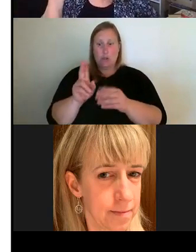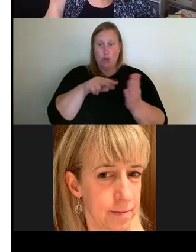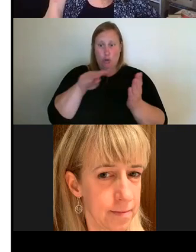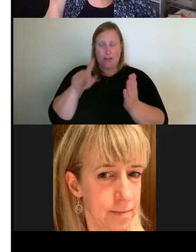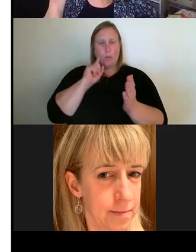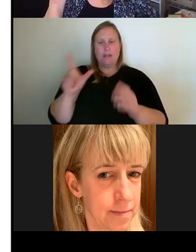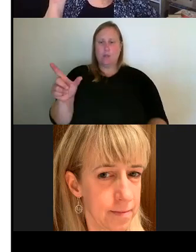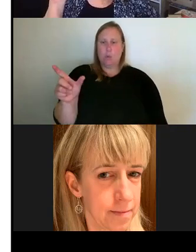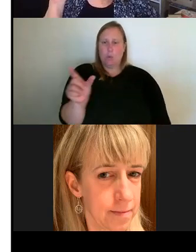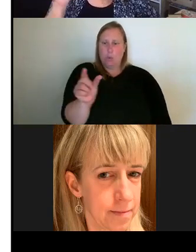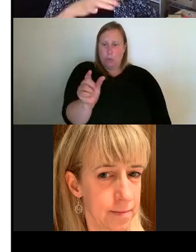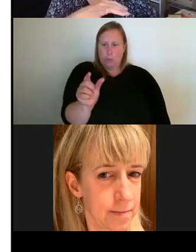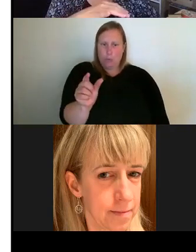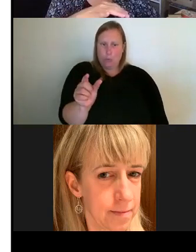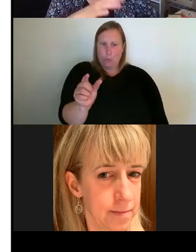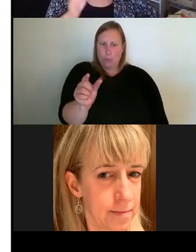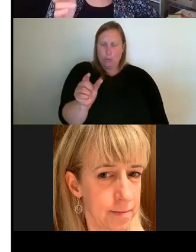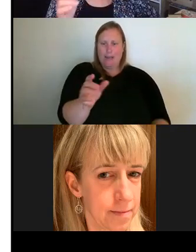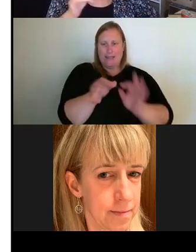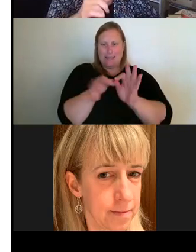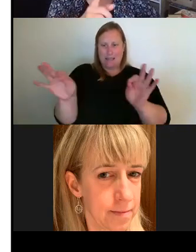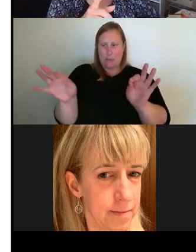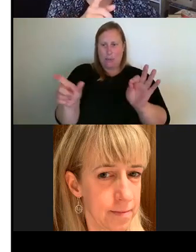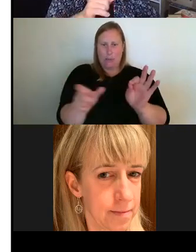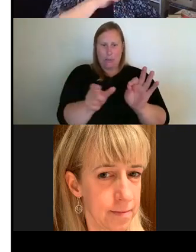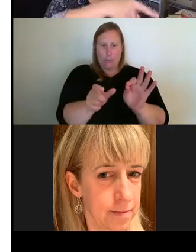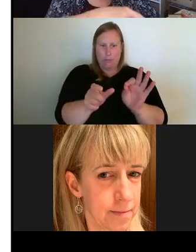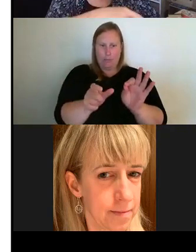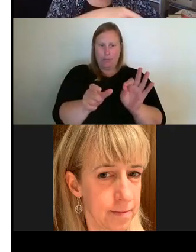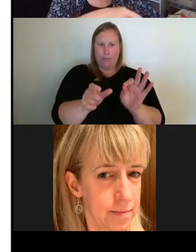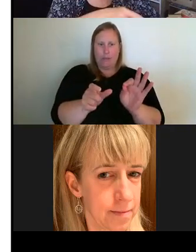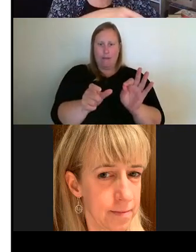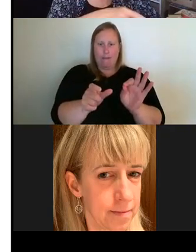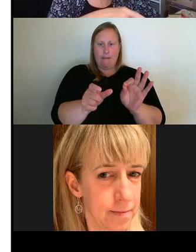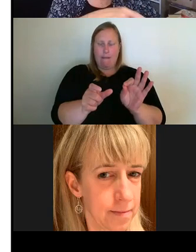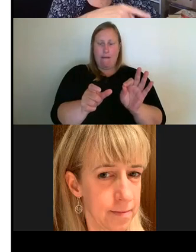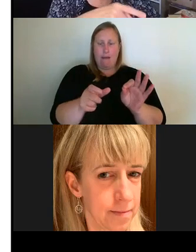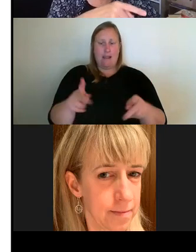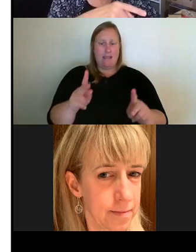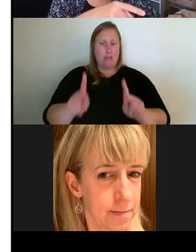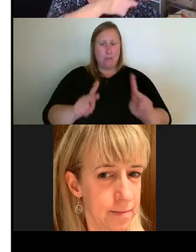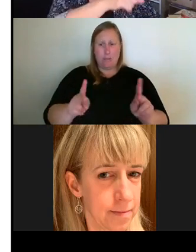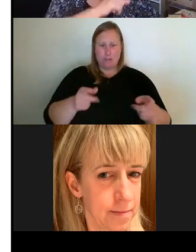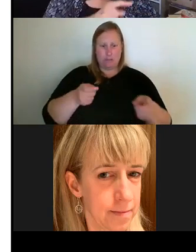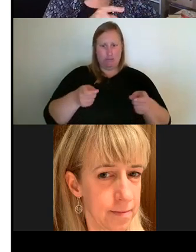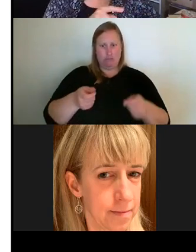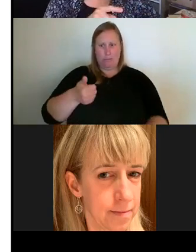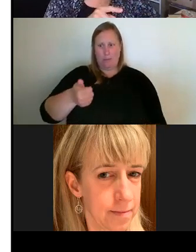shorter line length and let the reader control the line length because shorter isn't perfect